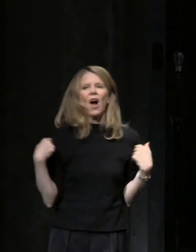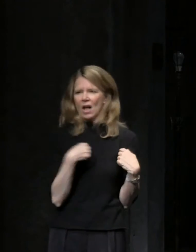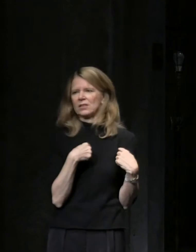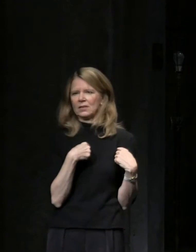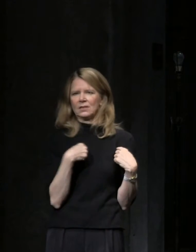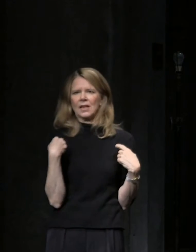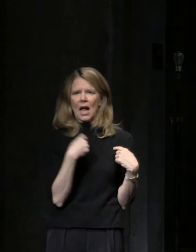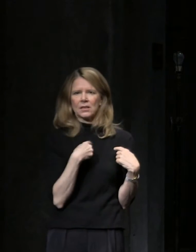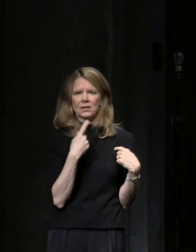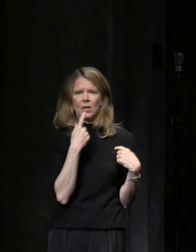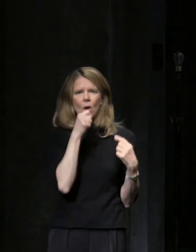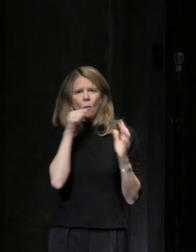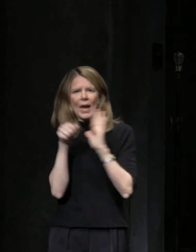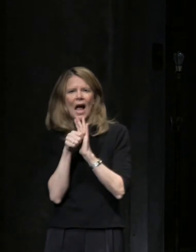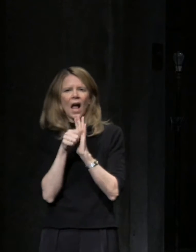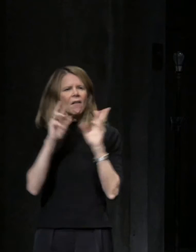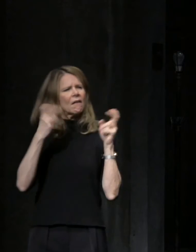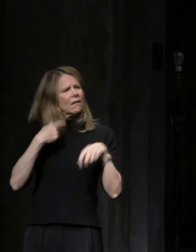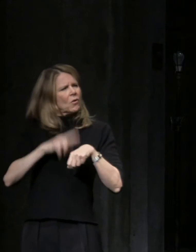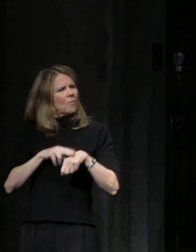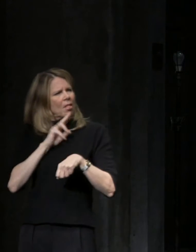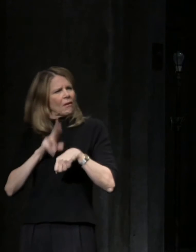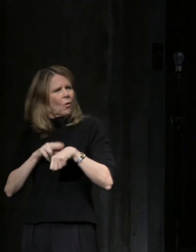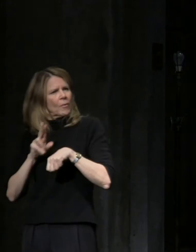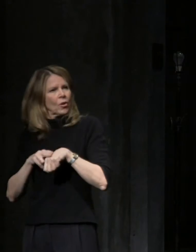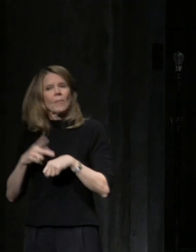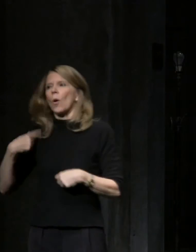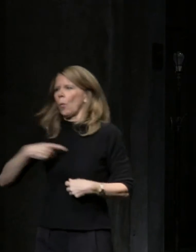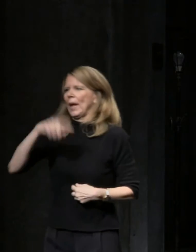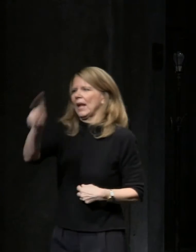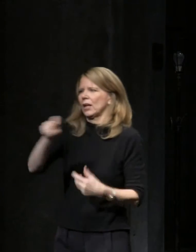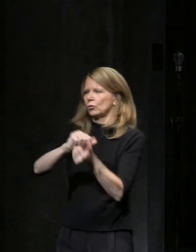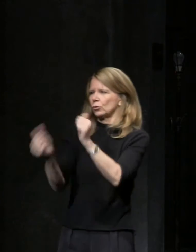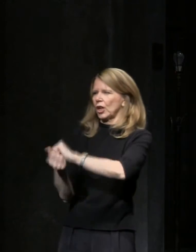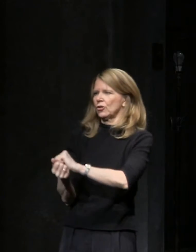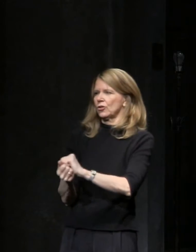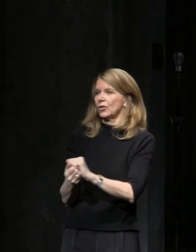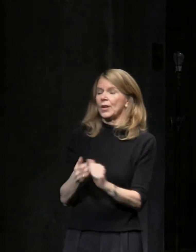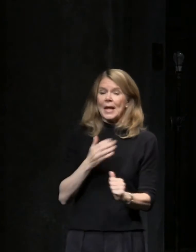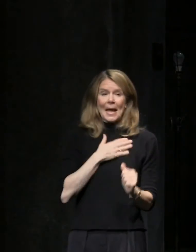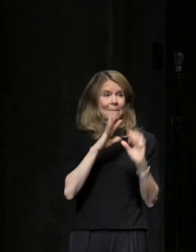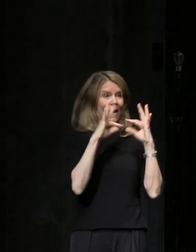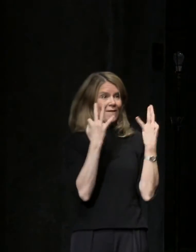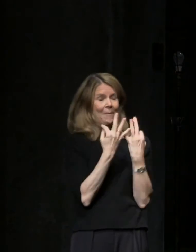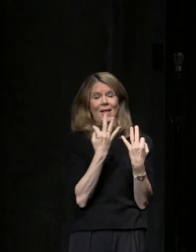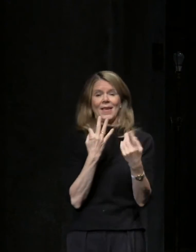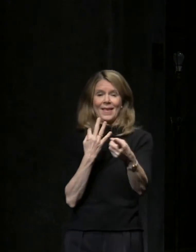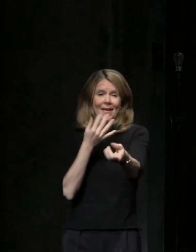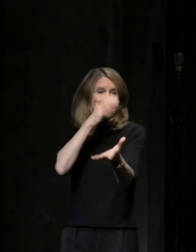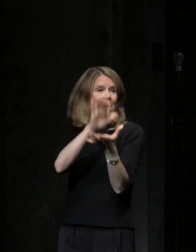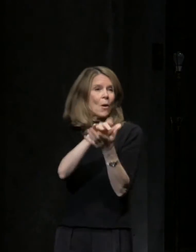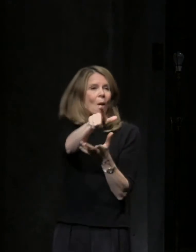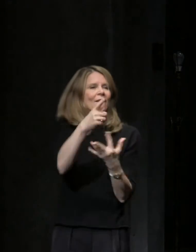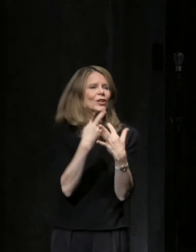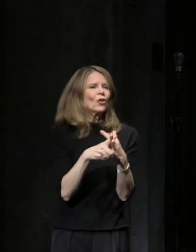the blinders of normalcy. In our family, my wife started an inclusive sports program we